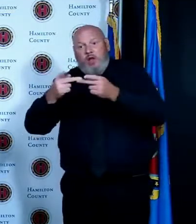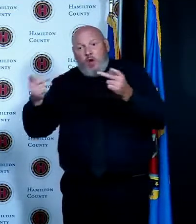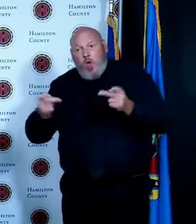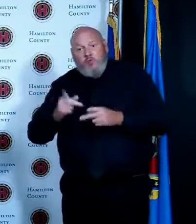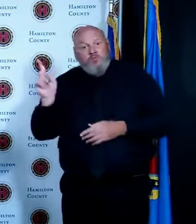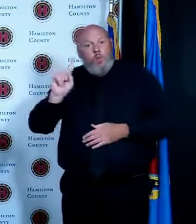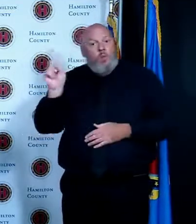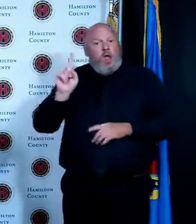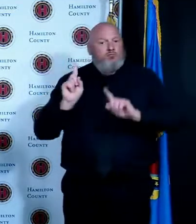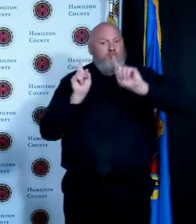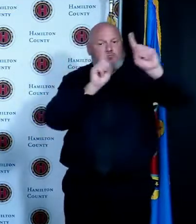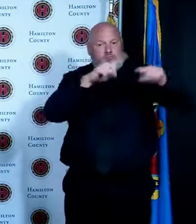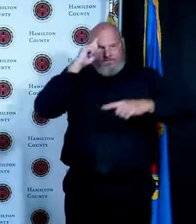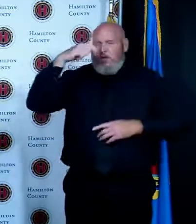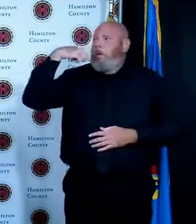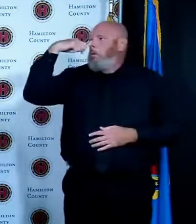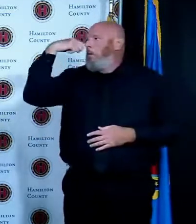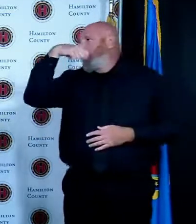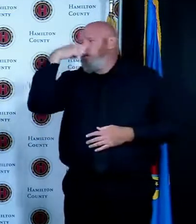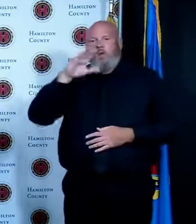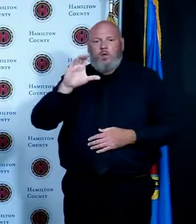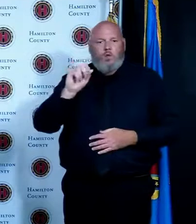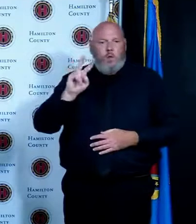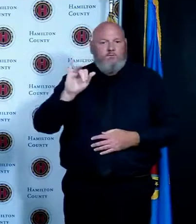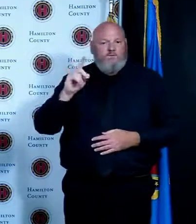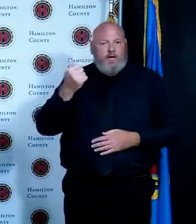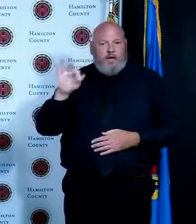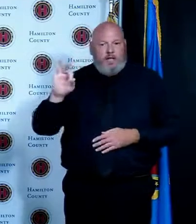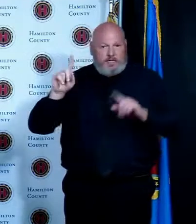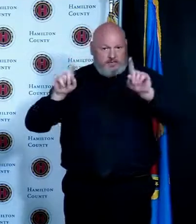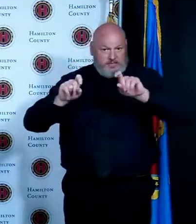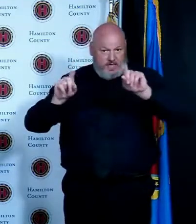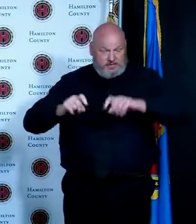uh the map and see where your home is and what sites are closest to your home